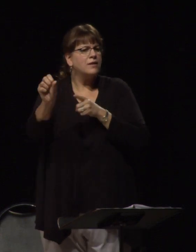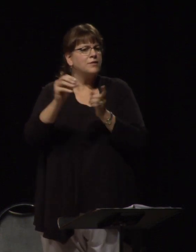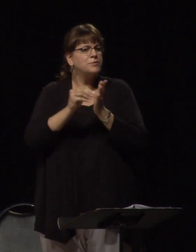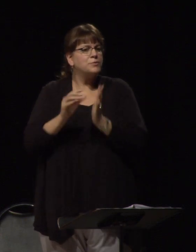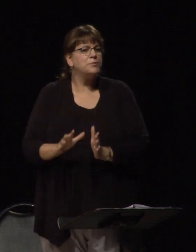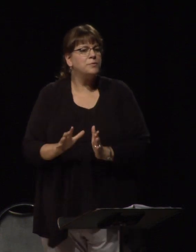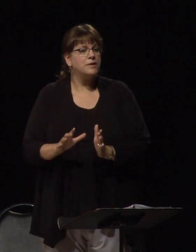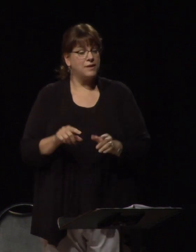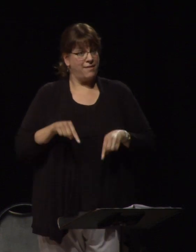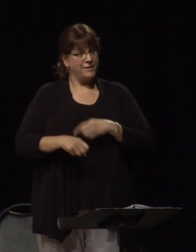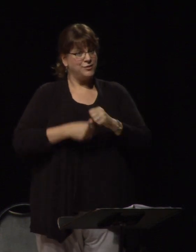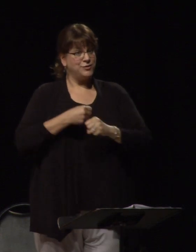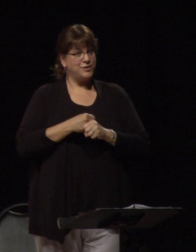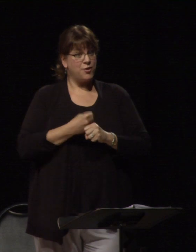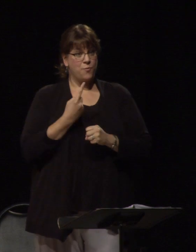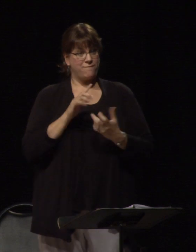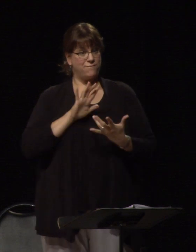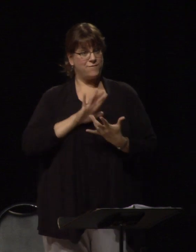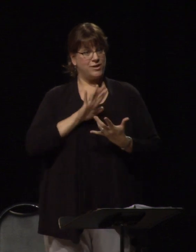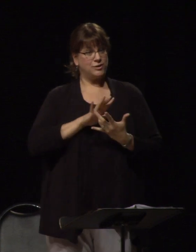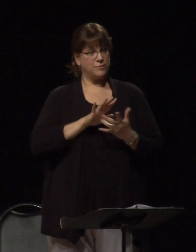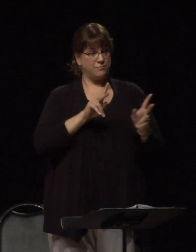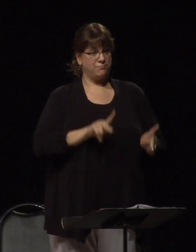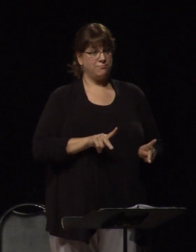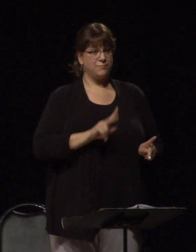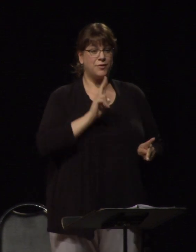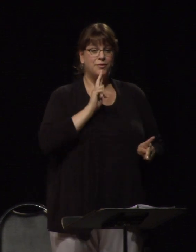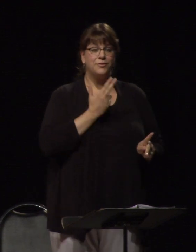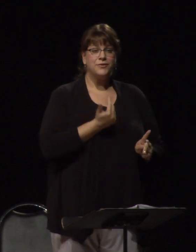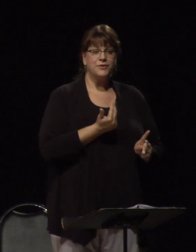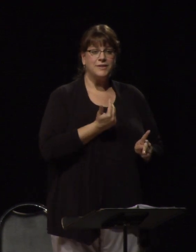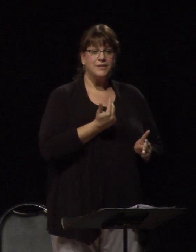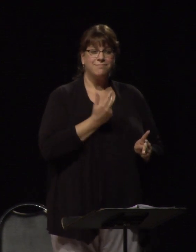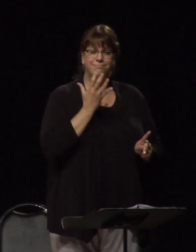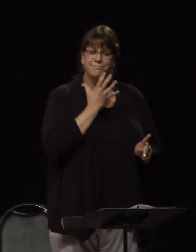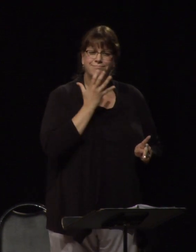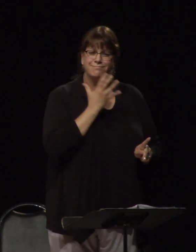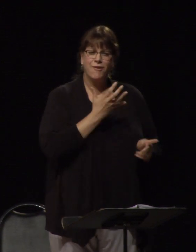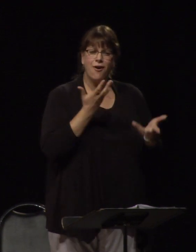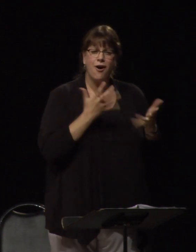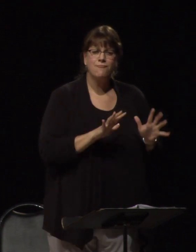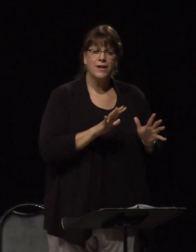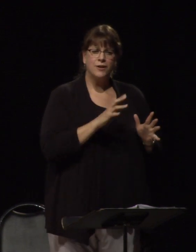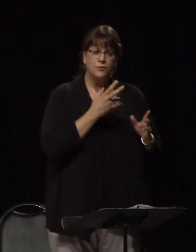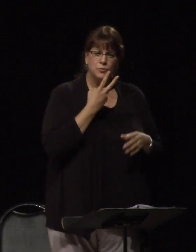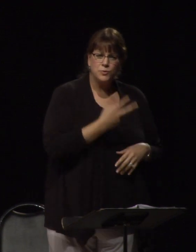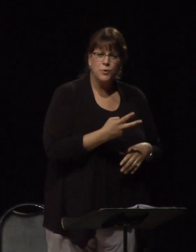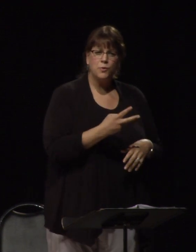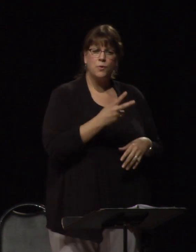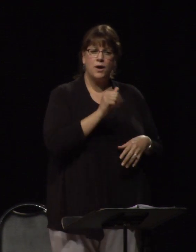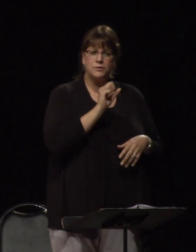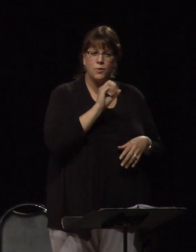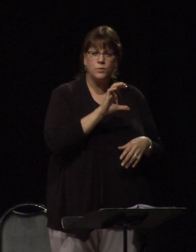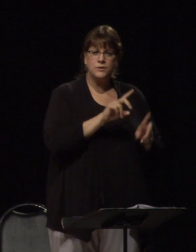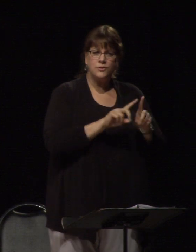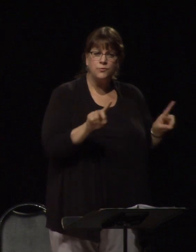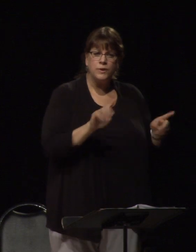ONLY 13 YEARS OLD, AND HAS ALREADY COMPLETED TWO ASSOCIATE DEGREES AT COMMUNITY COLLEGES.